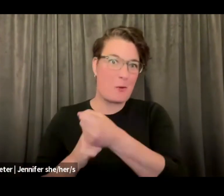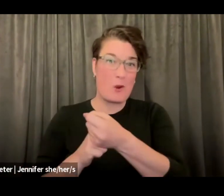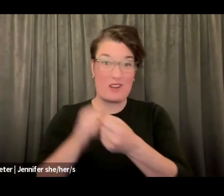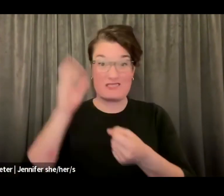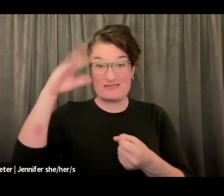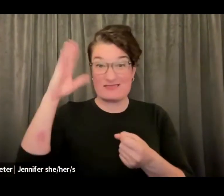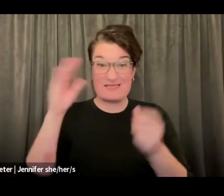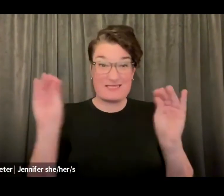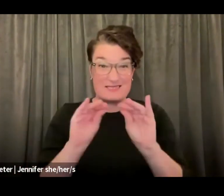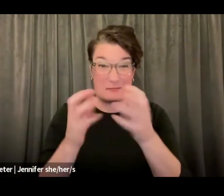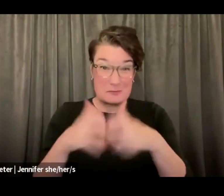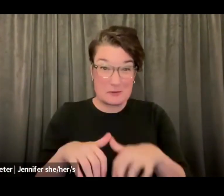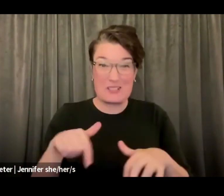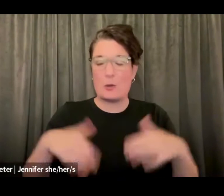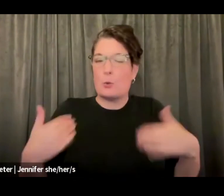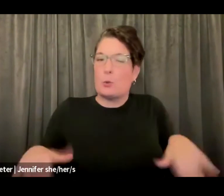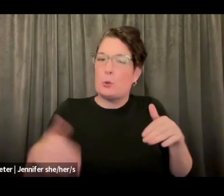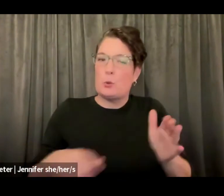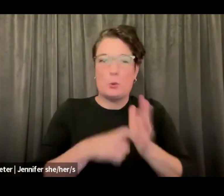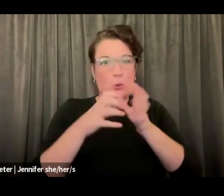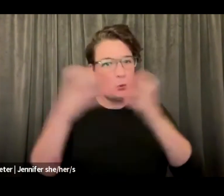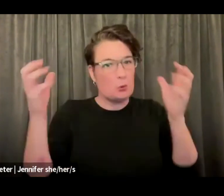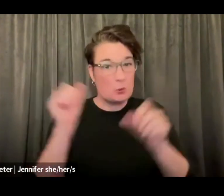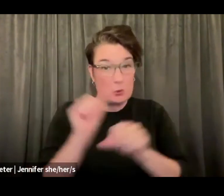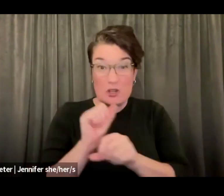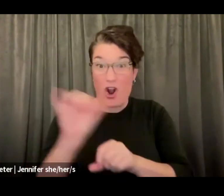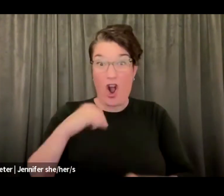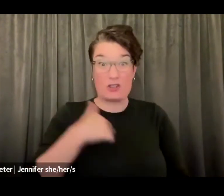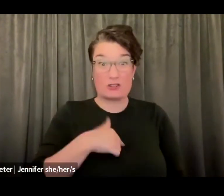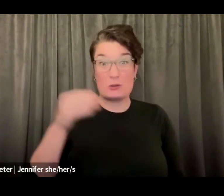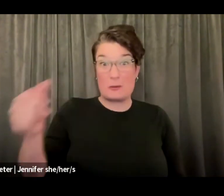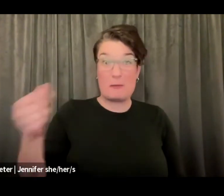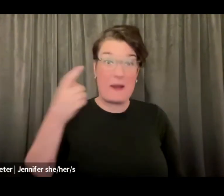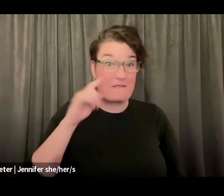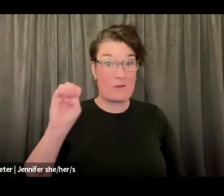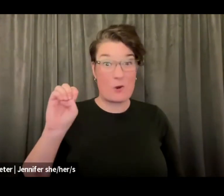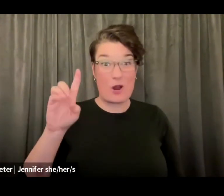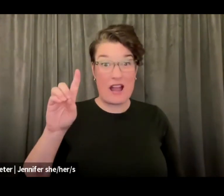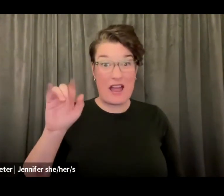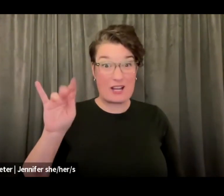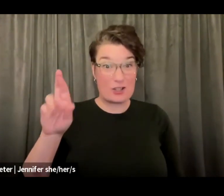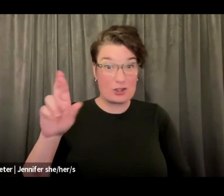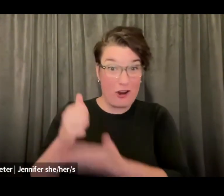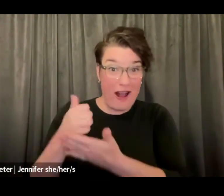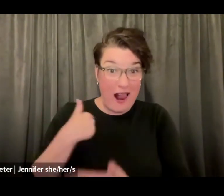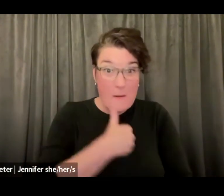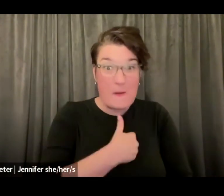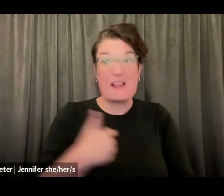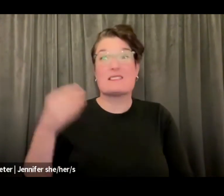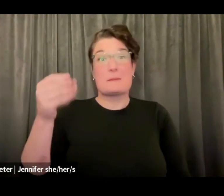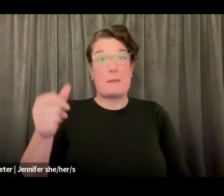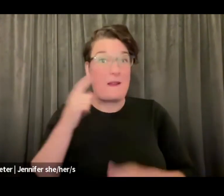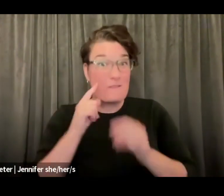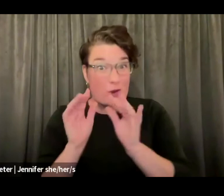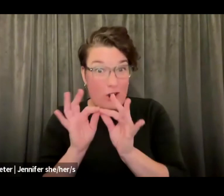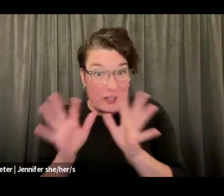hours of work putting this together. We're also paying an editor to help us having it ASL interpreted